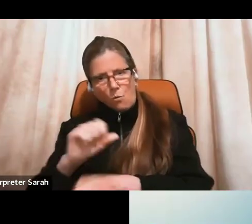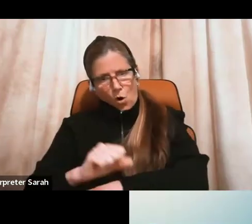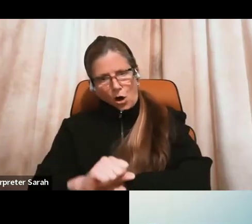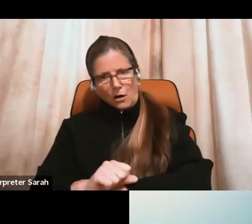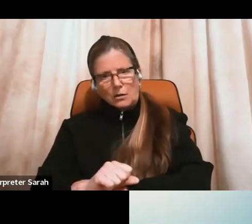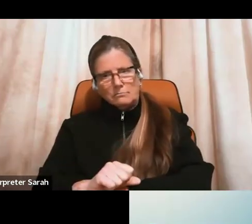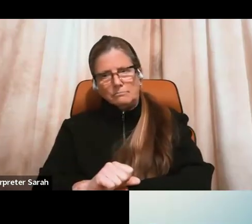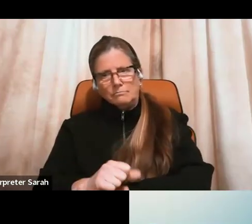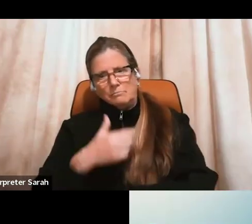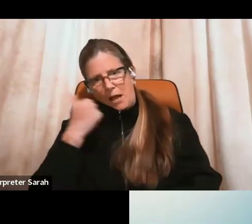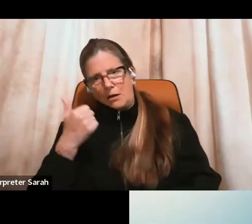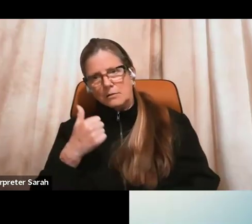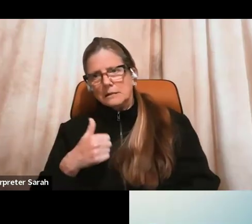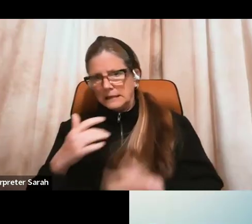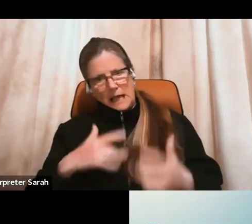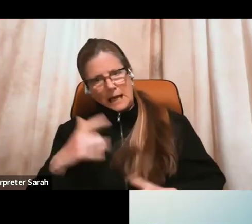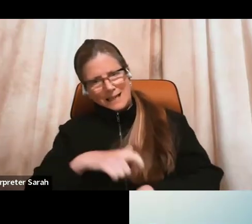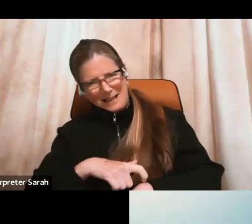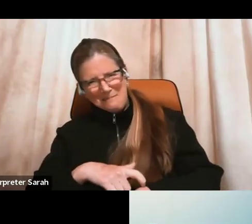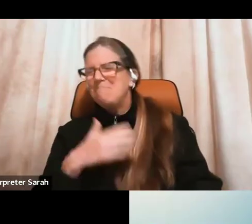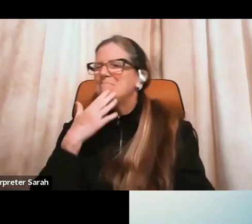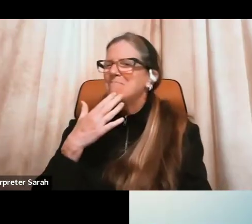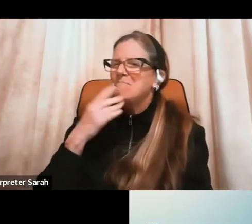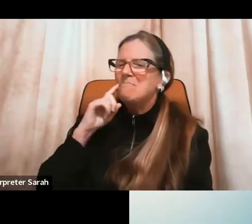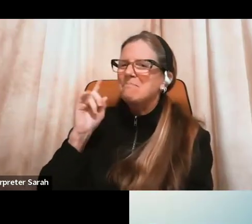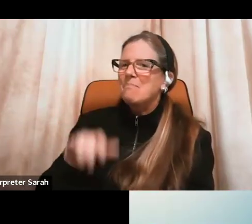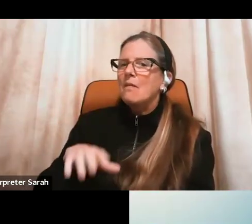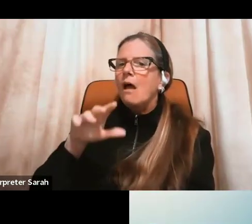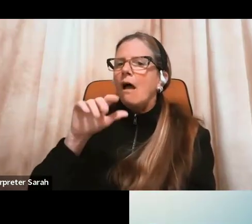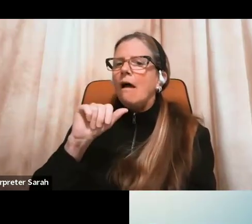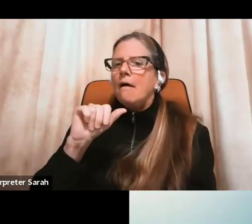Okay, great. Well, thank you for that, Jacob. Appreciate that. Aracely, just curious, any